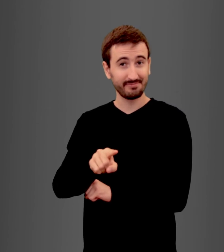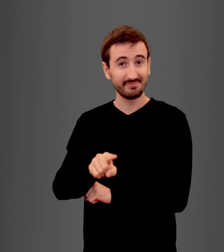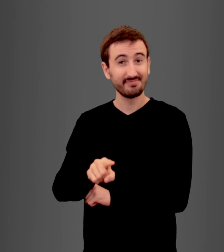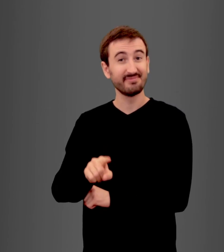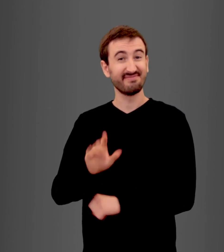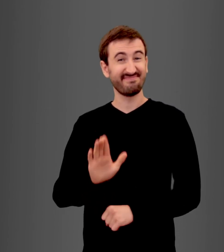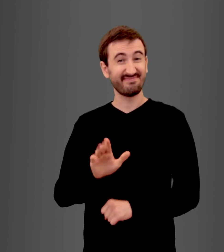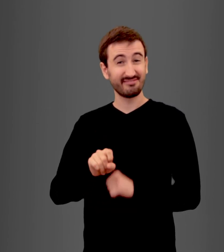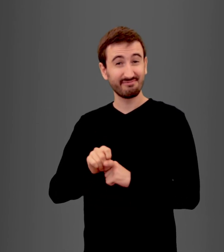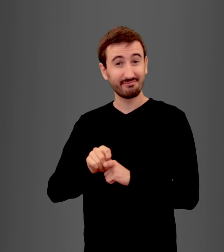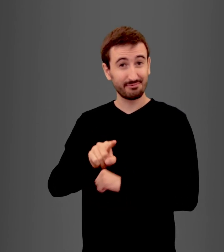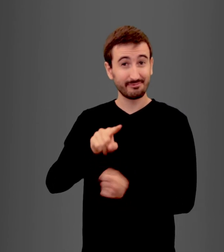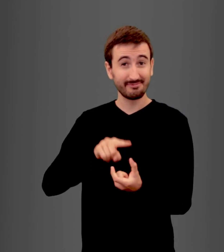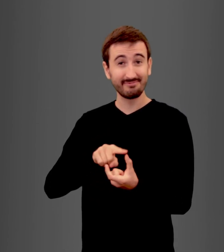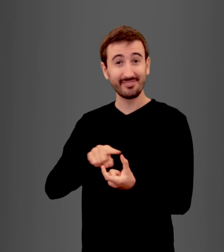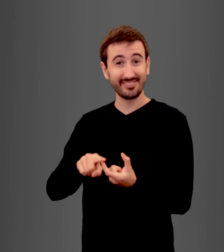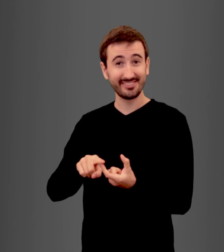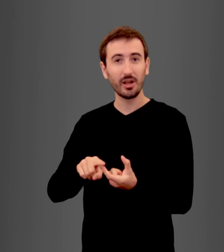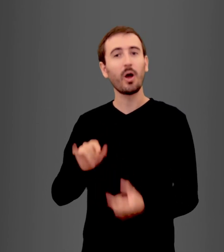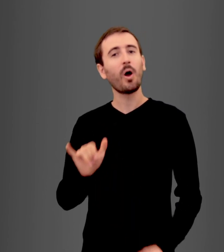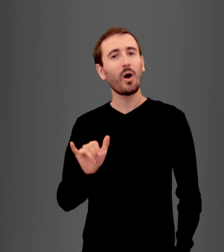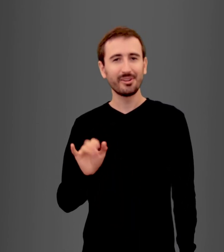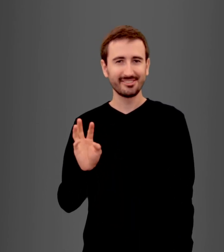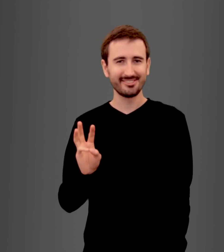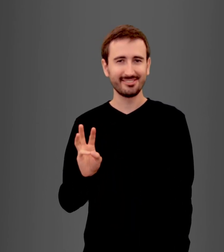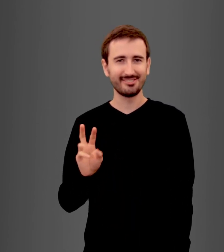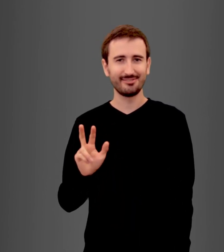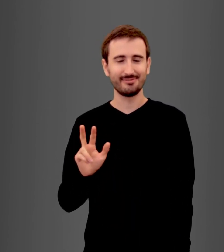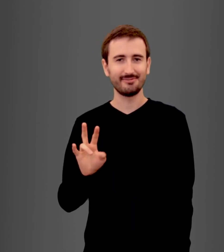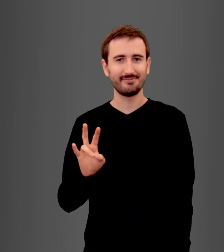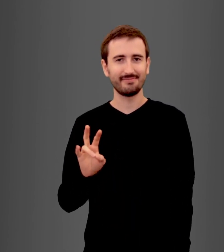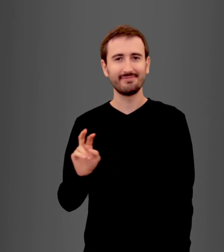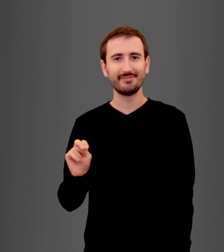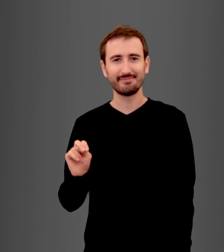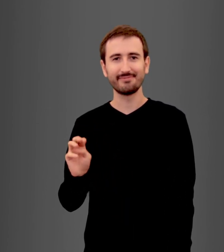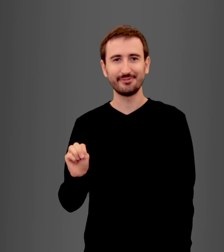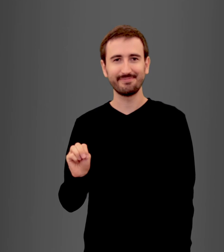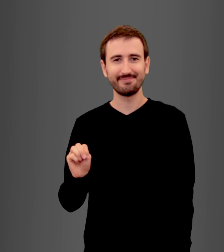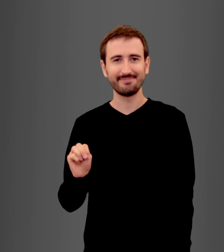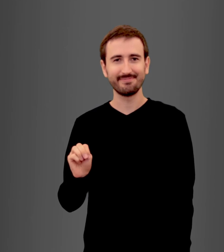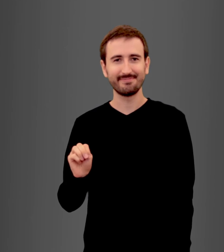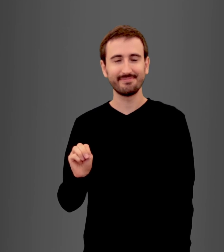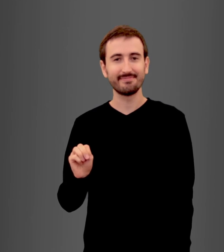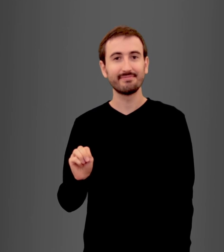we find that the resulting photon has the same 637 nm wavelength.